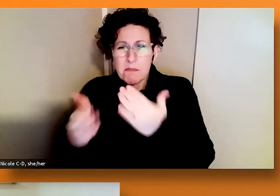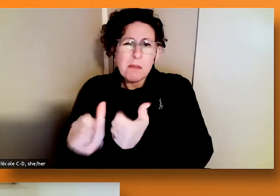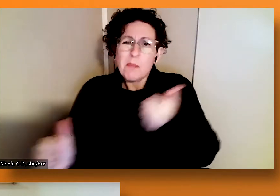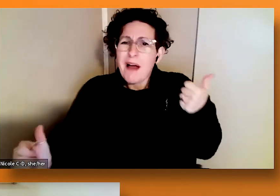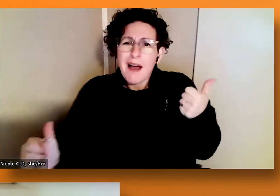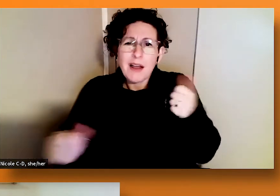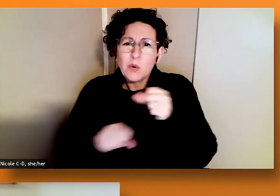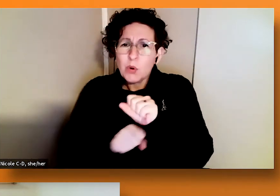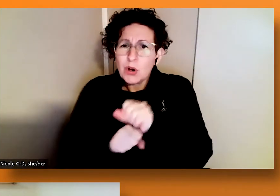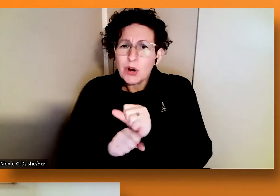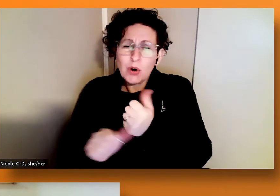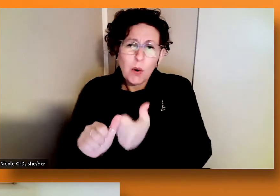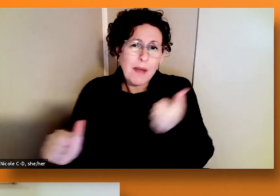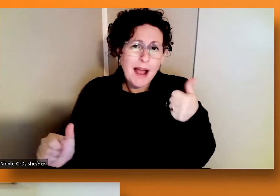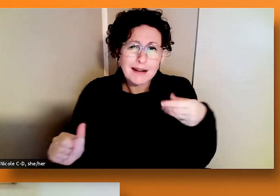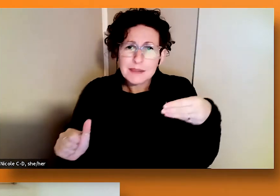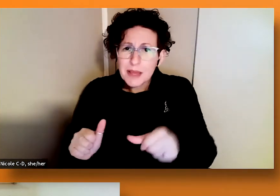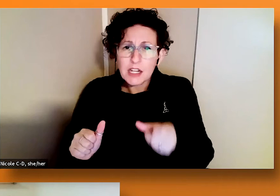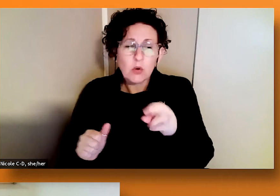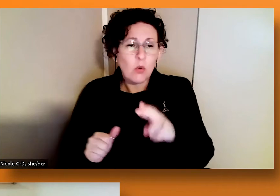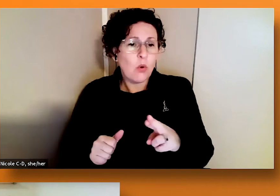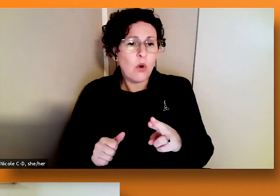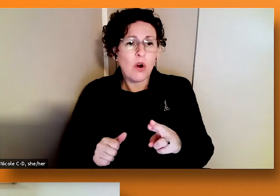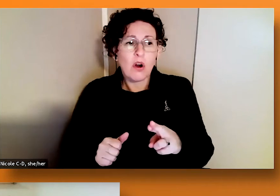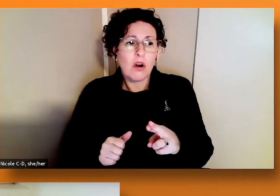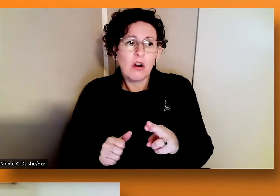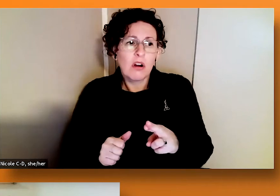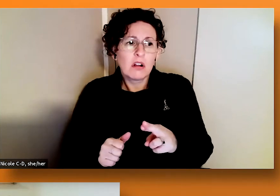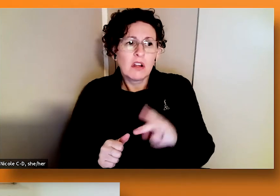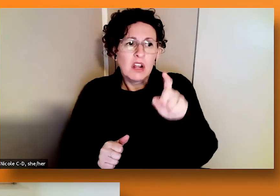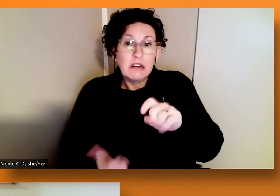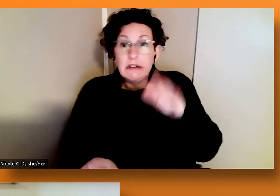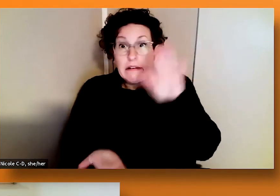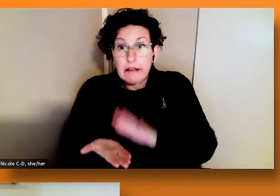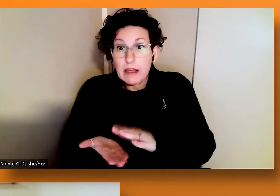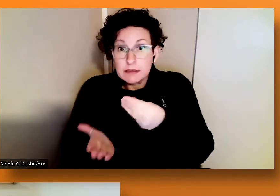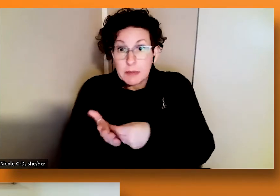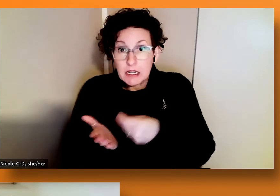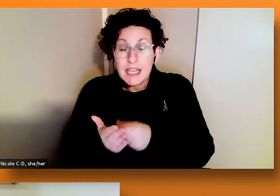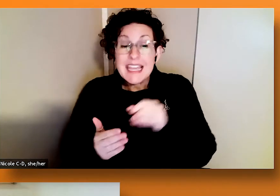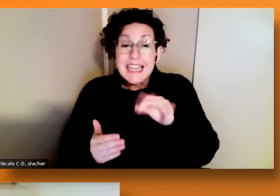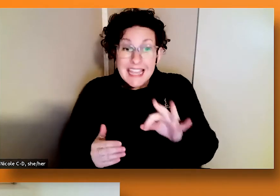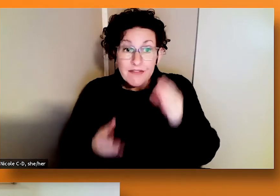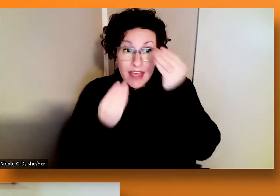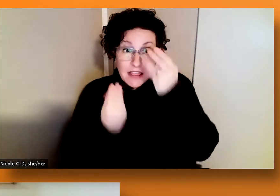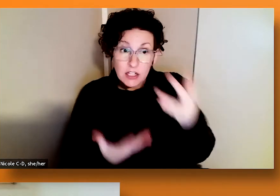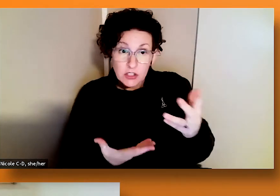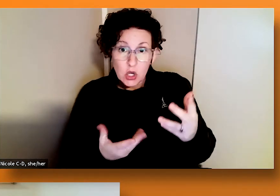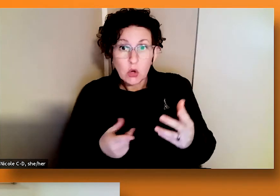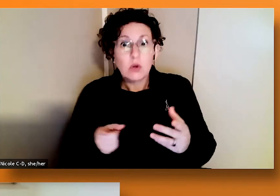maybe they're just behind in their spending, or maybe they didn't need as much money as they thought they did-- if they're communicating that to you,